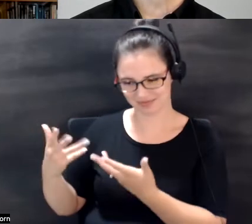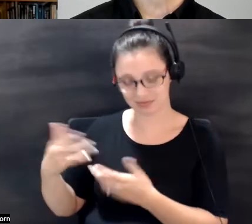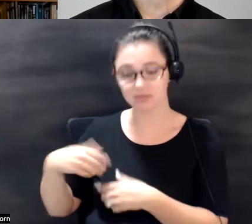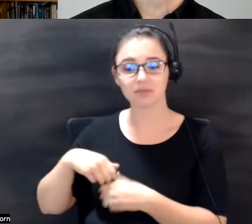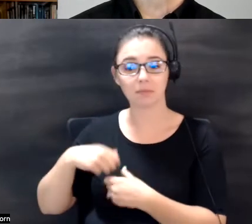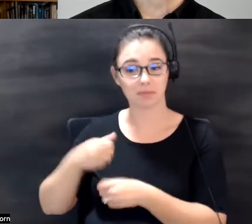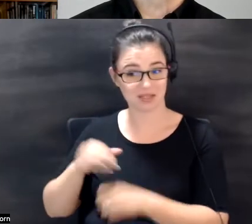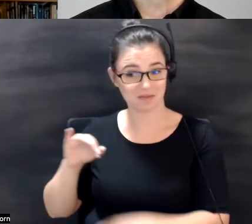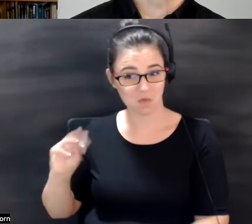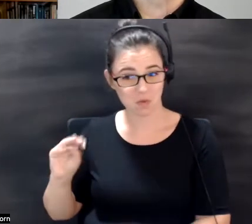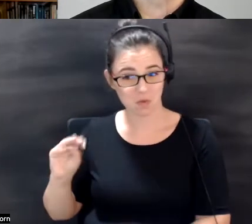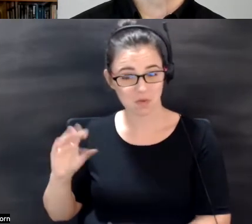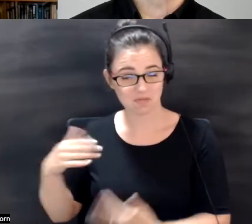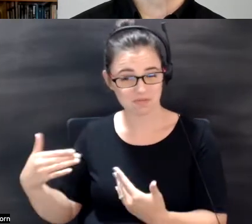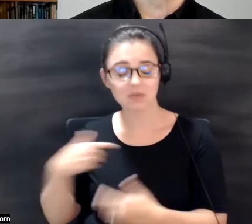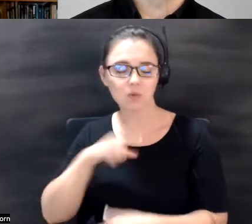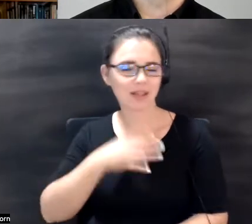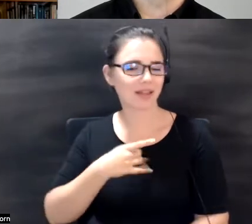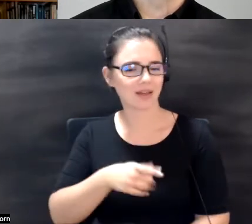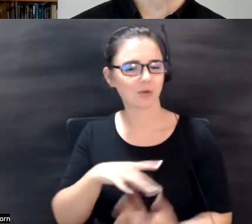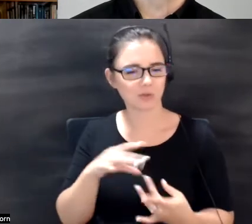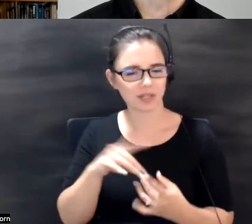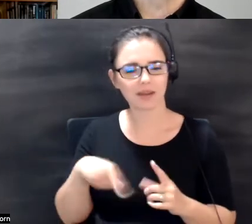And I really like what you're saying about the the painting,